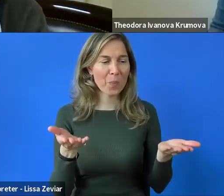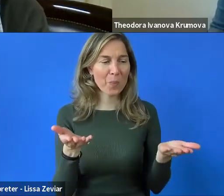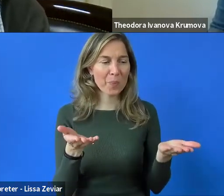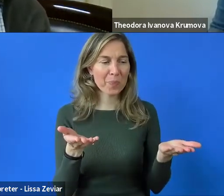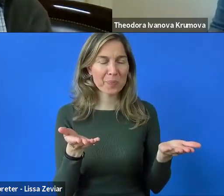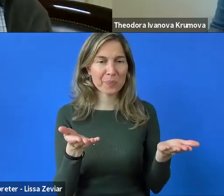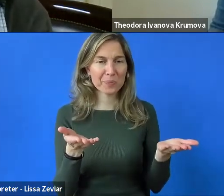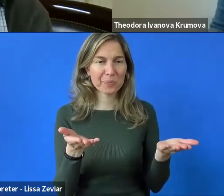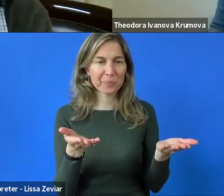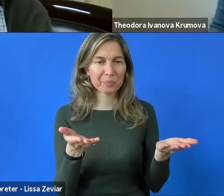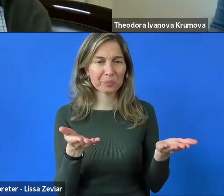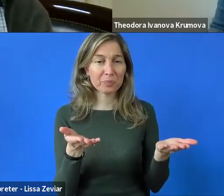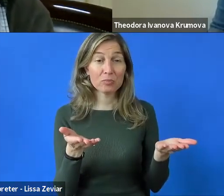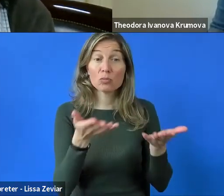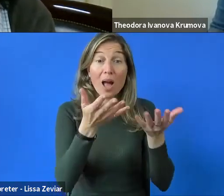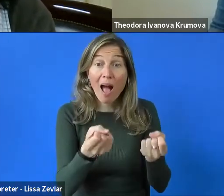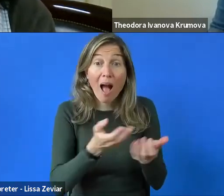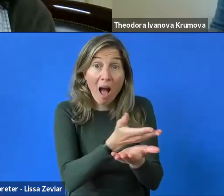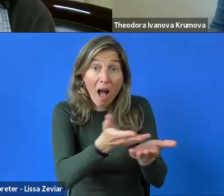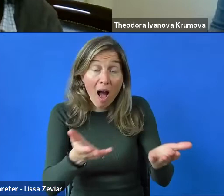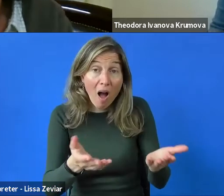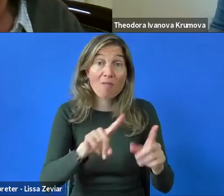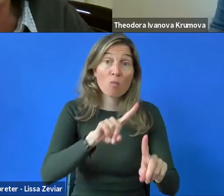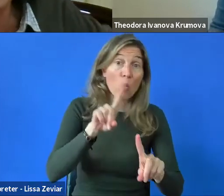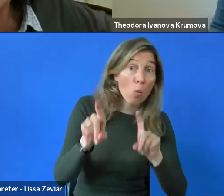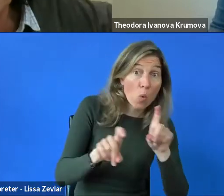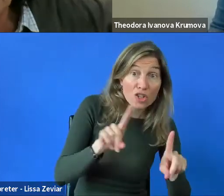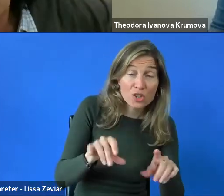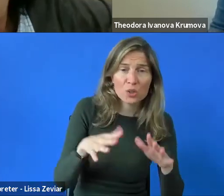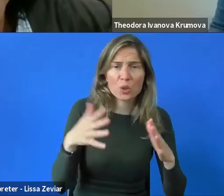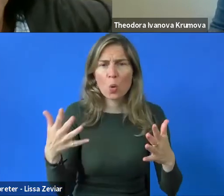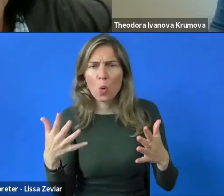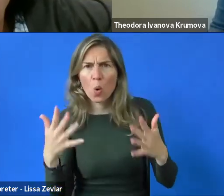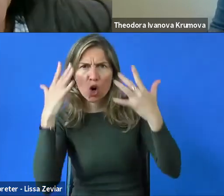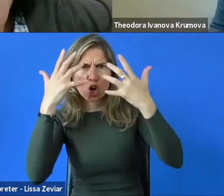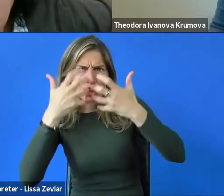or concerns in this area, perhaps we can take all of them